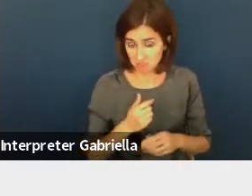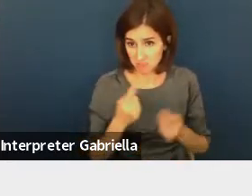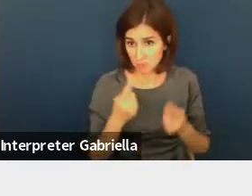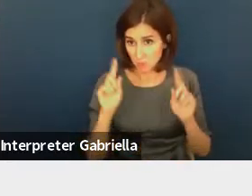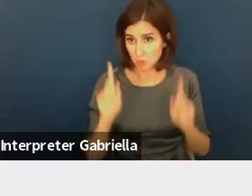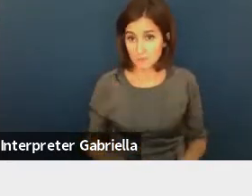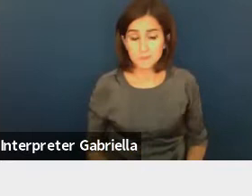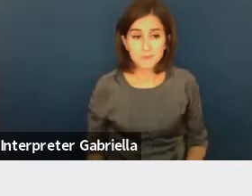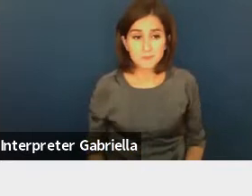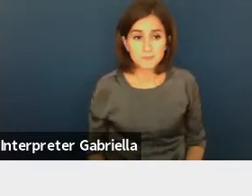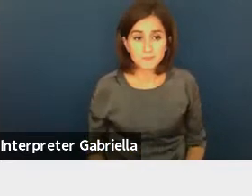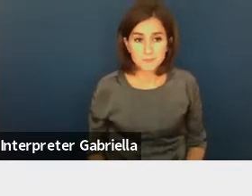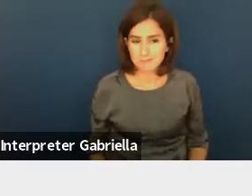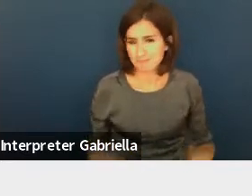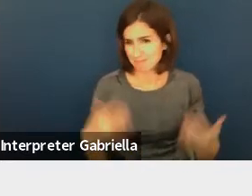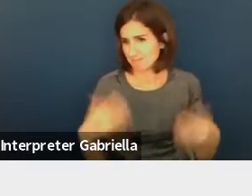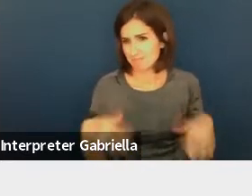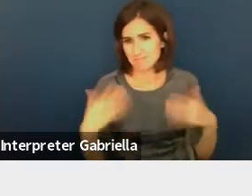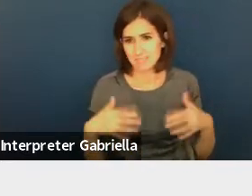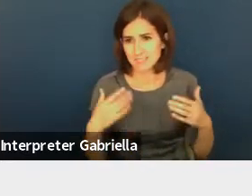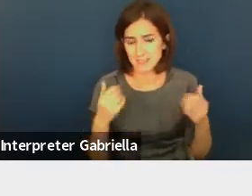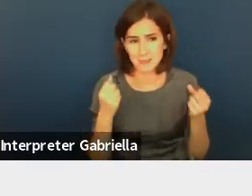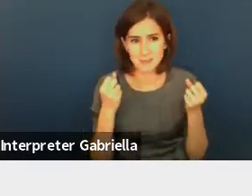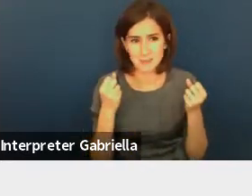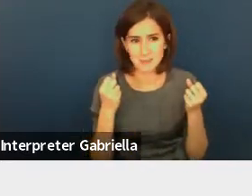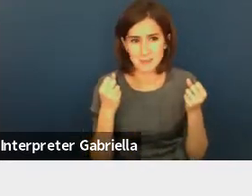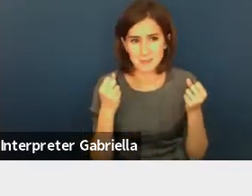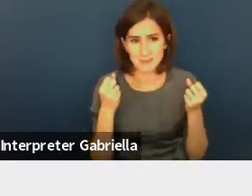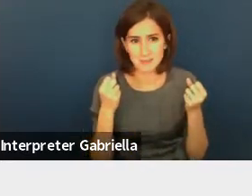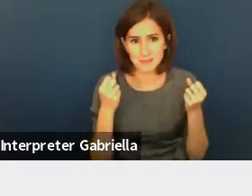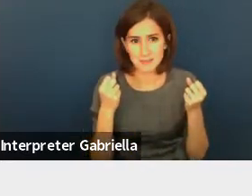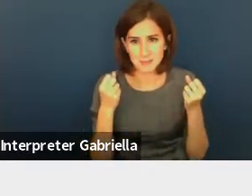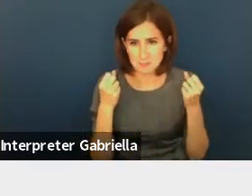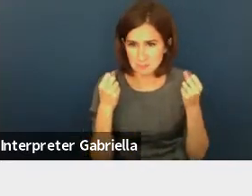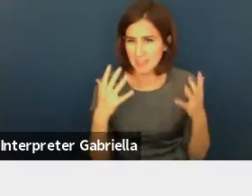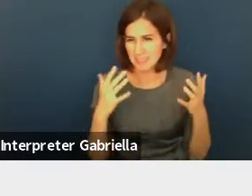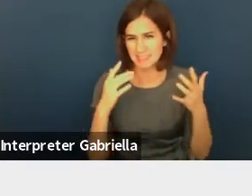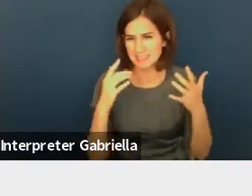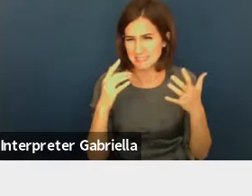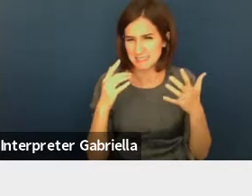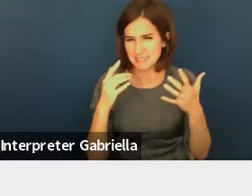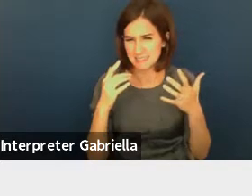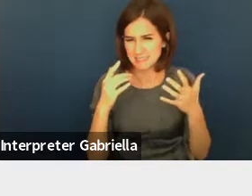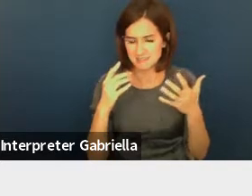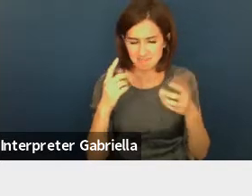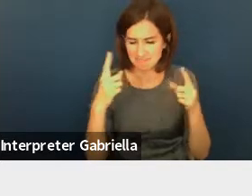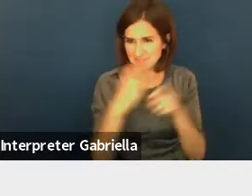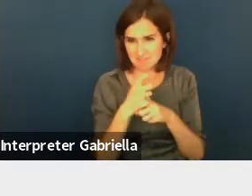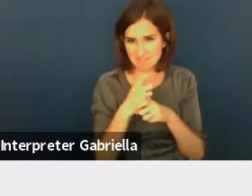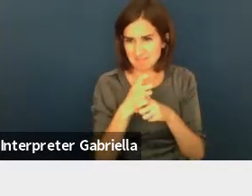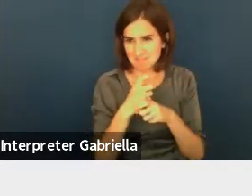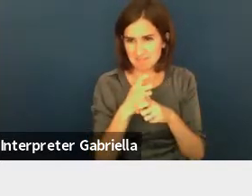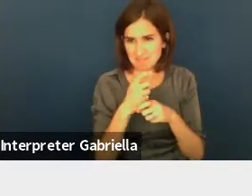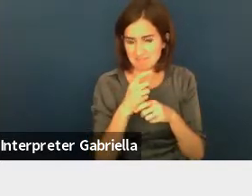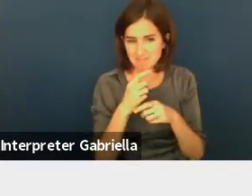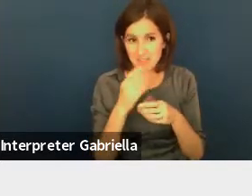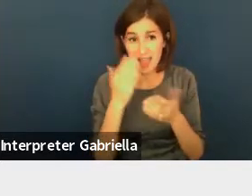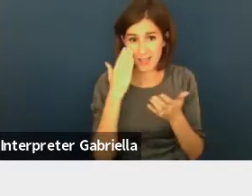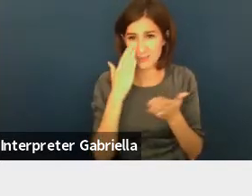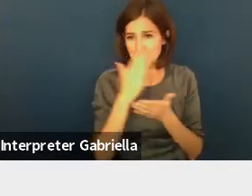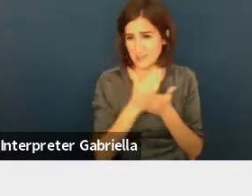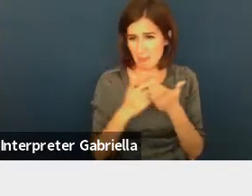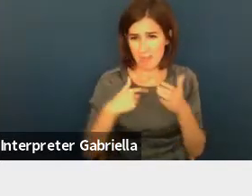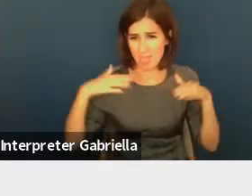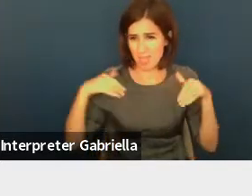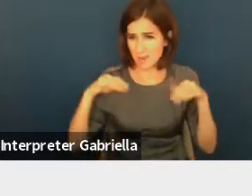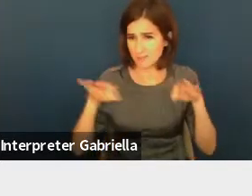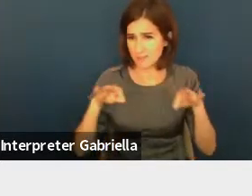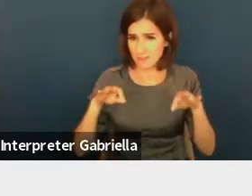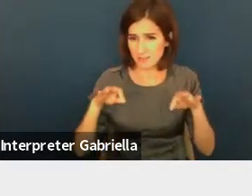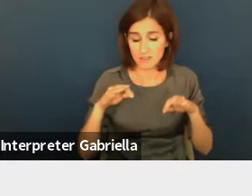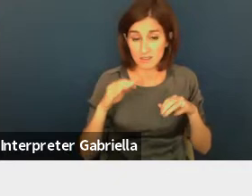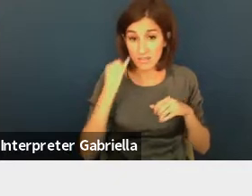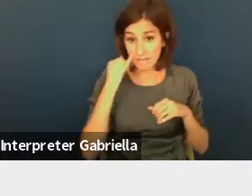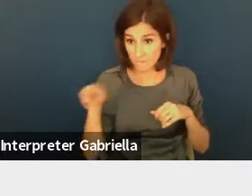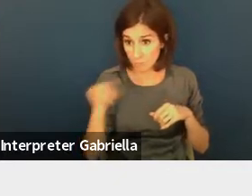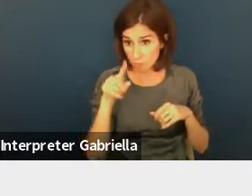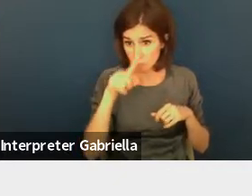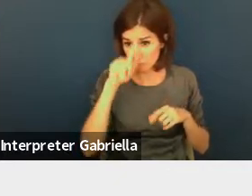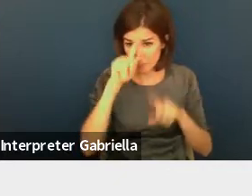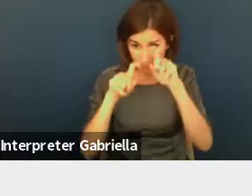Linda Kobashigawa: Yeah, there's, there's a lot. My girl said noodle tools has a lot of bells and whistles. So there's something that i didn't know i know i did not cover. So if you have questions, just send them send them our way.